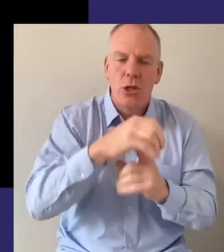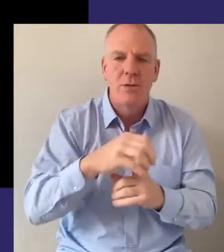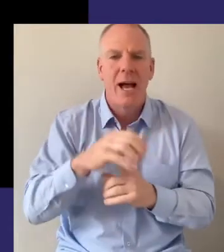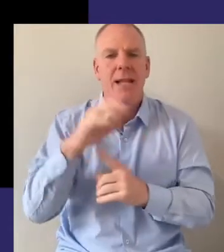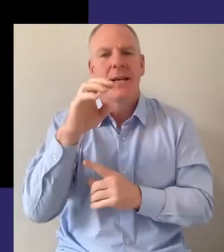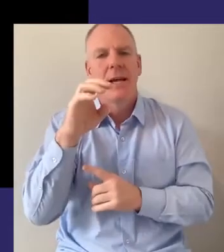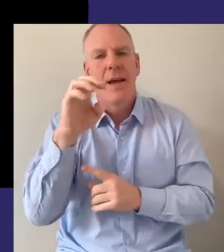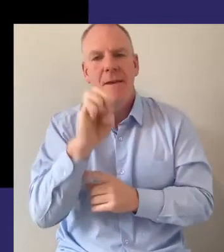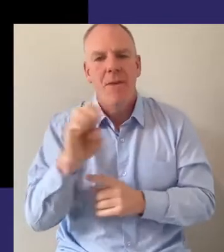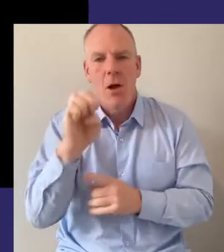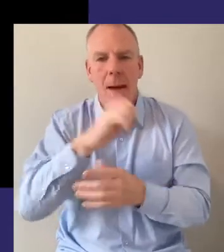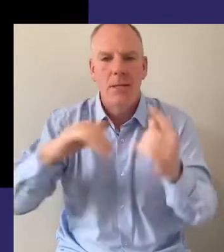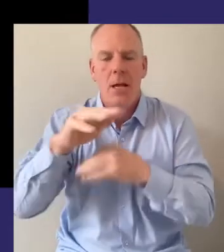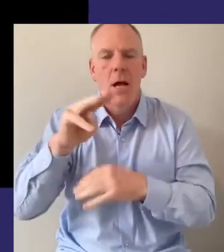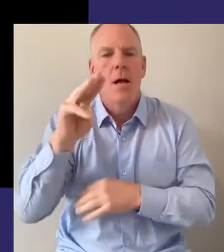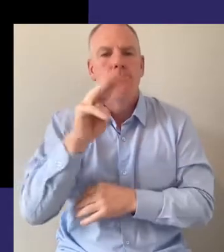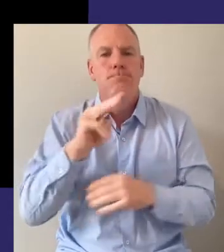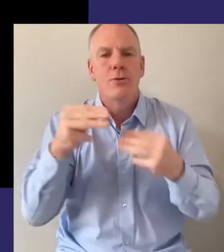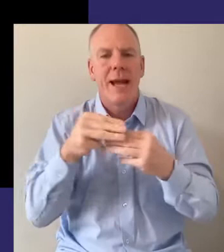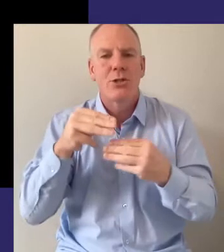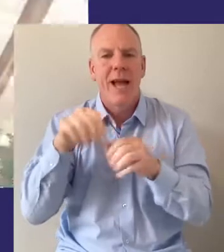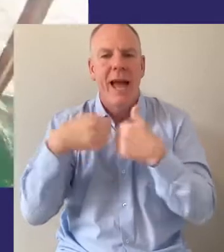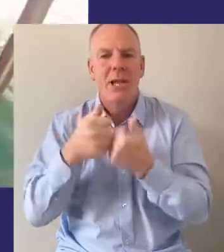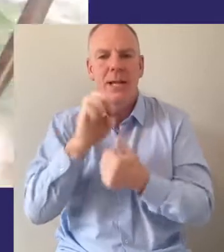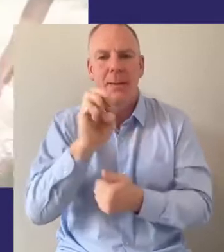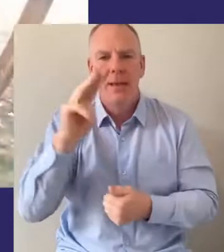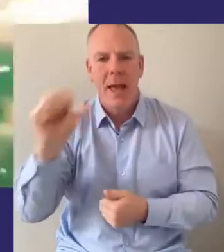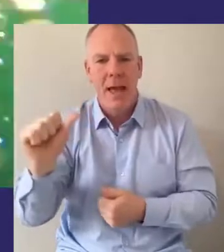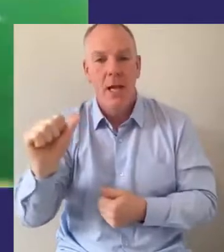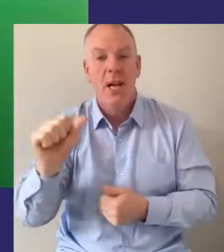samples all around the coast every single week. So it's very, very rare this would actually